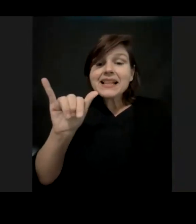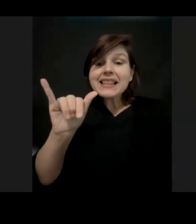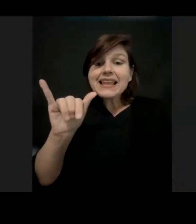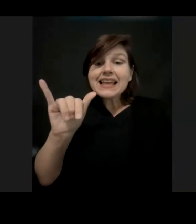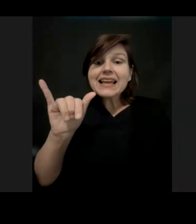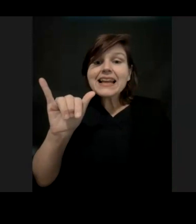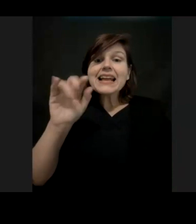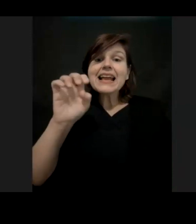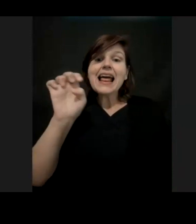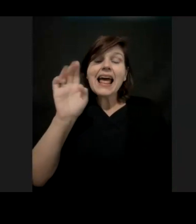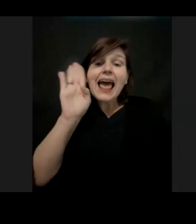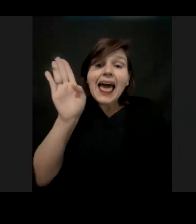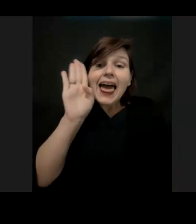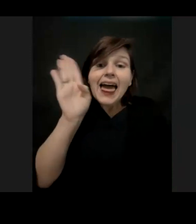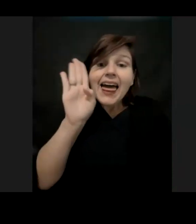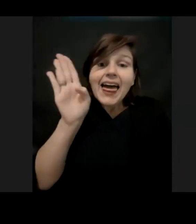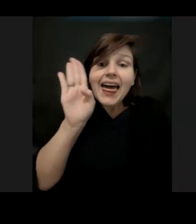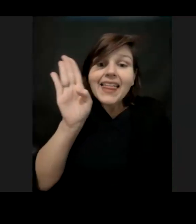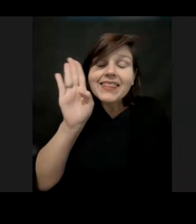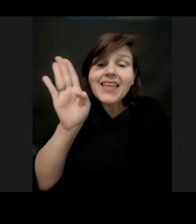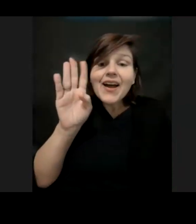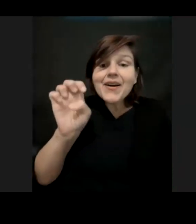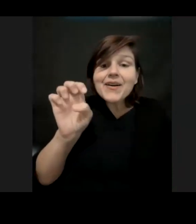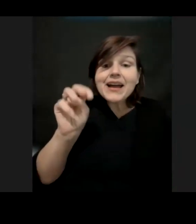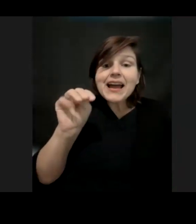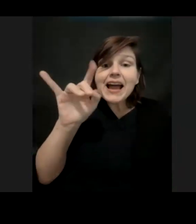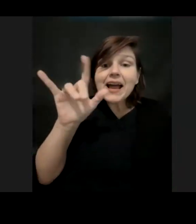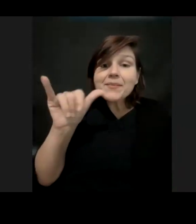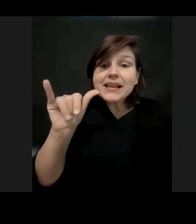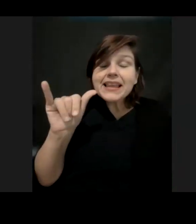Hi, Emily, are you ready? Let’s take it away, Emily!